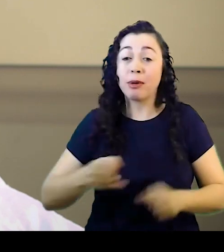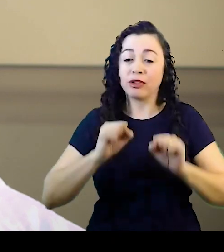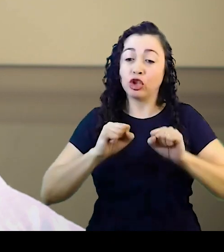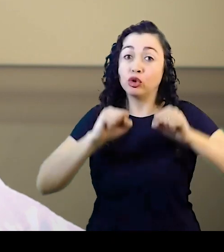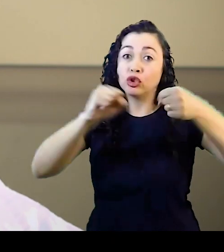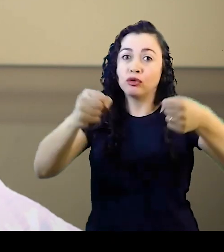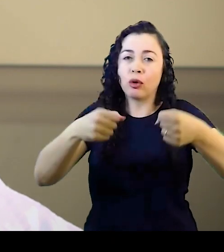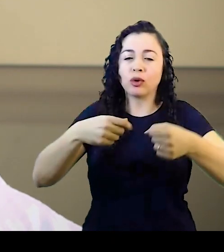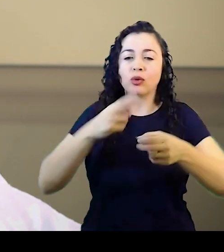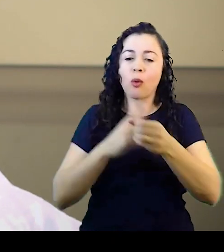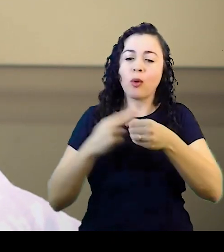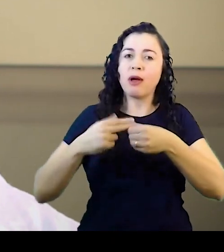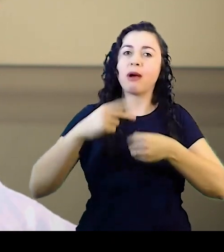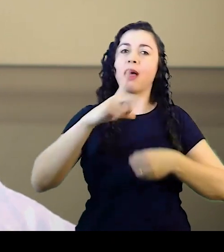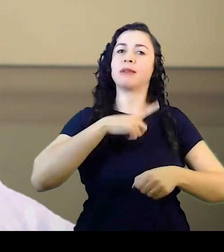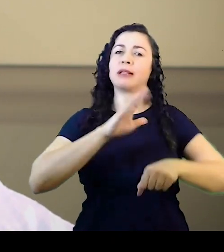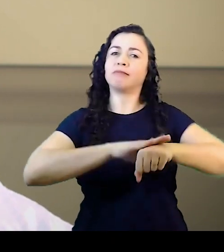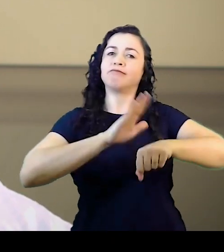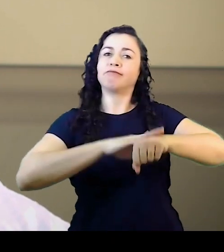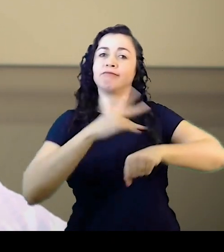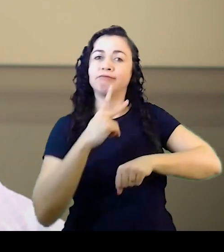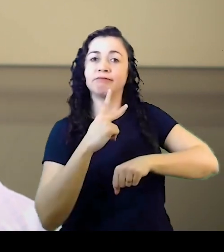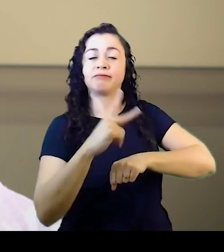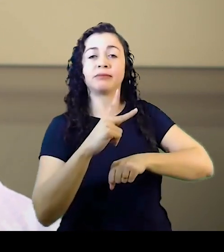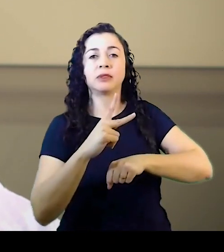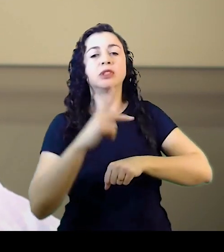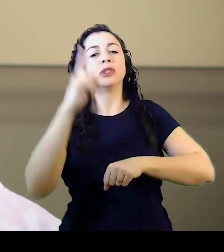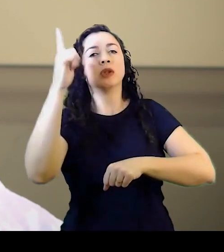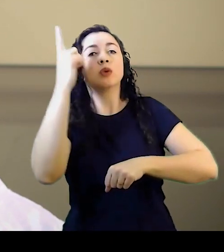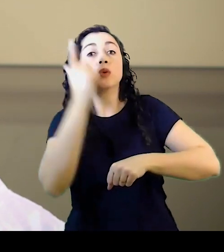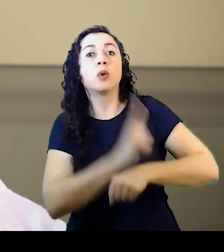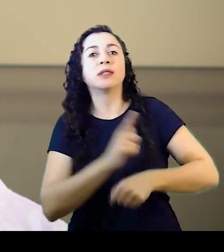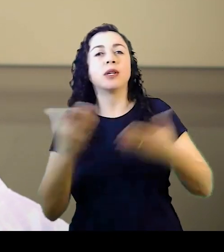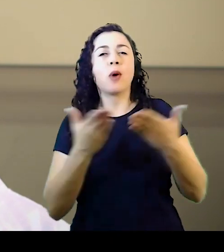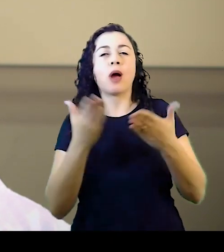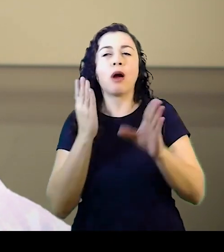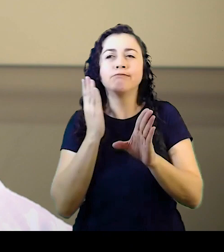set up by UNICAMP, made it possible for us to have access to a good number